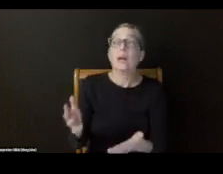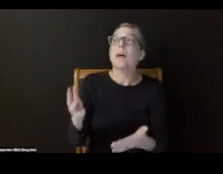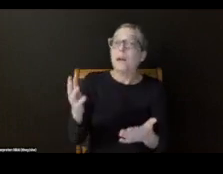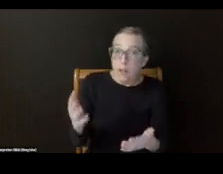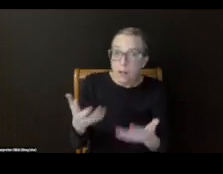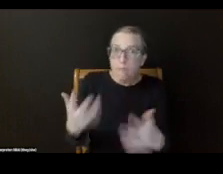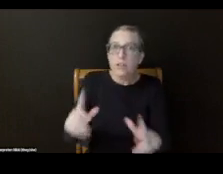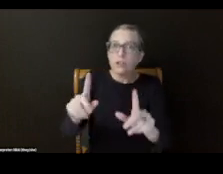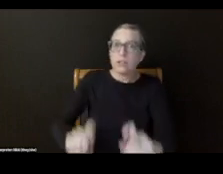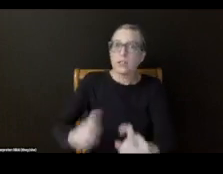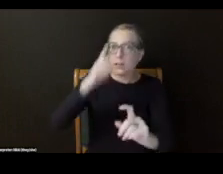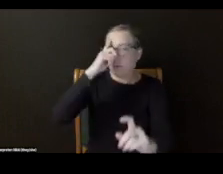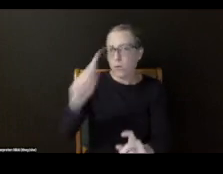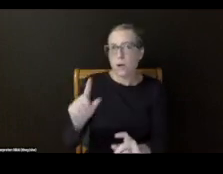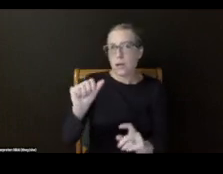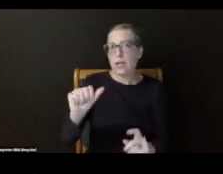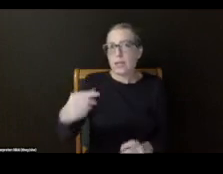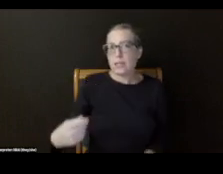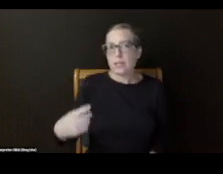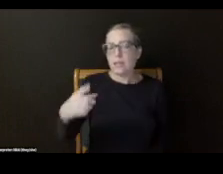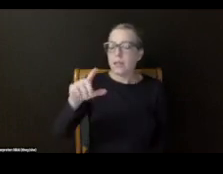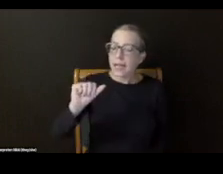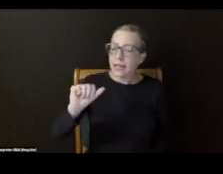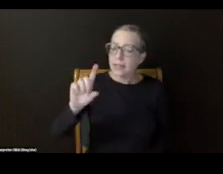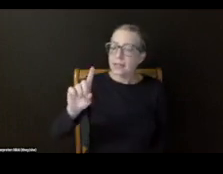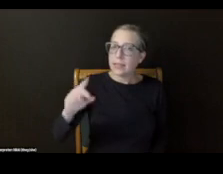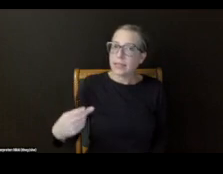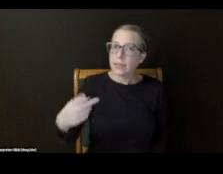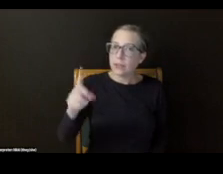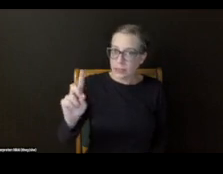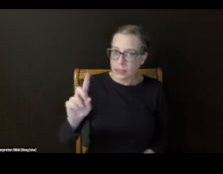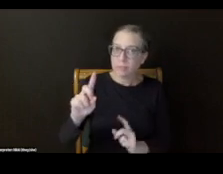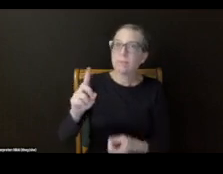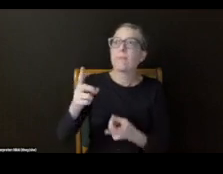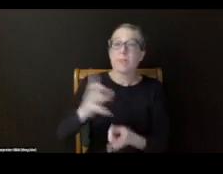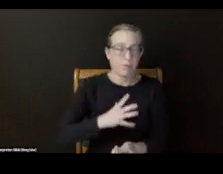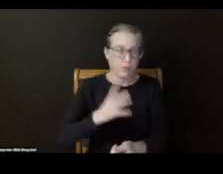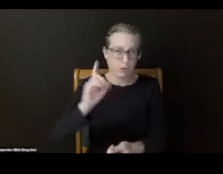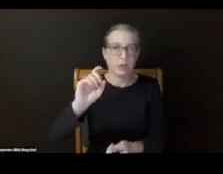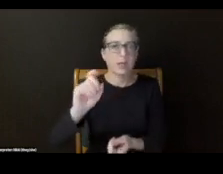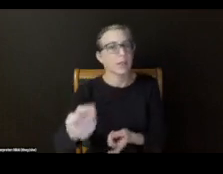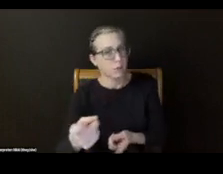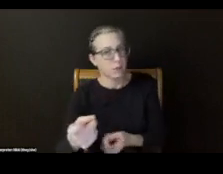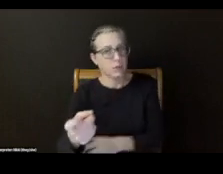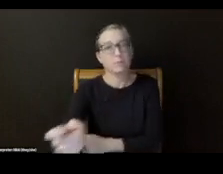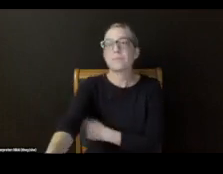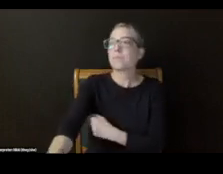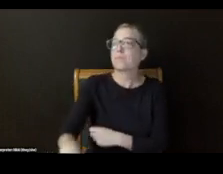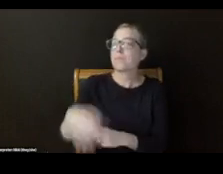as he got older people were like, oh, you're his mom, Okay? You're his mom, you know,